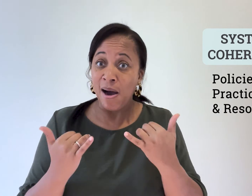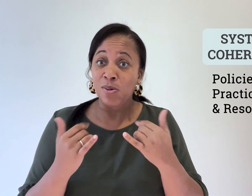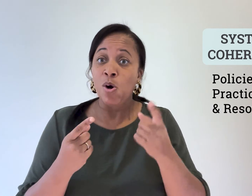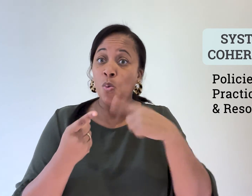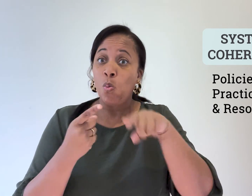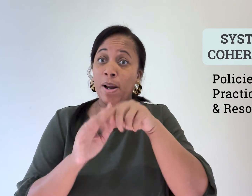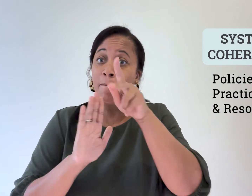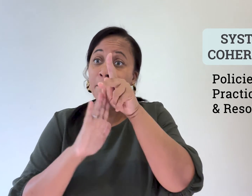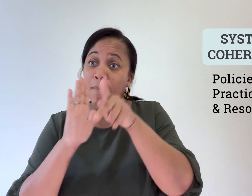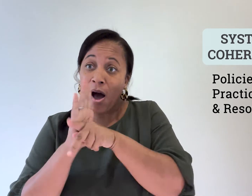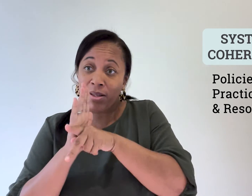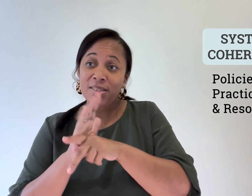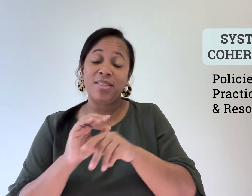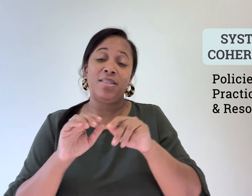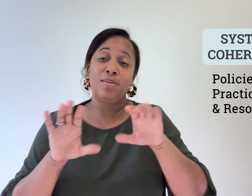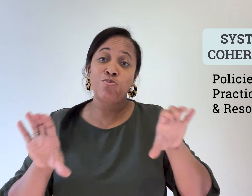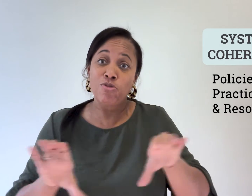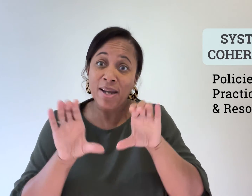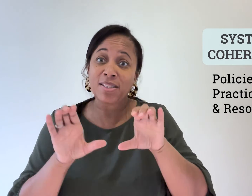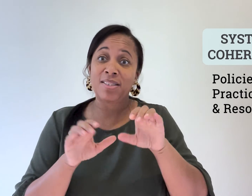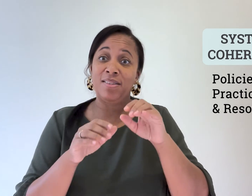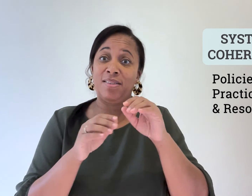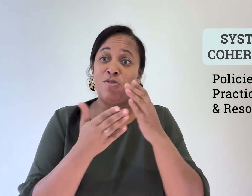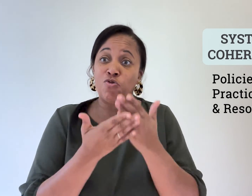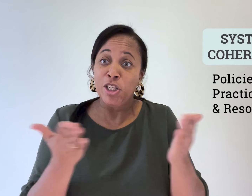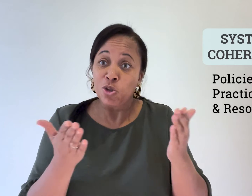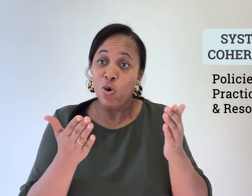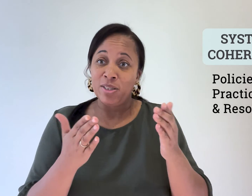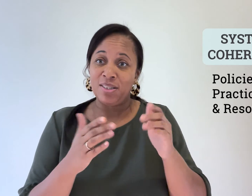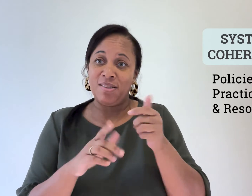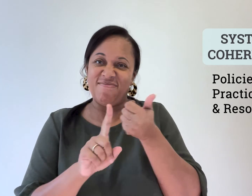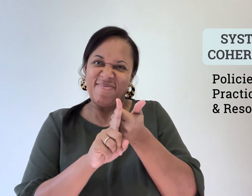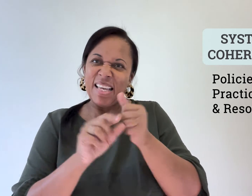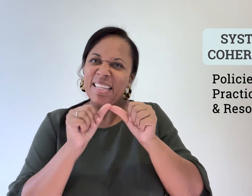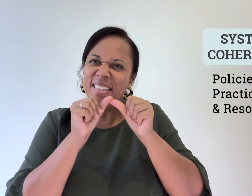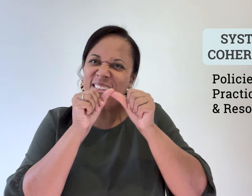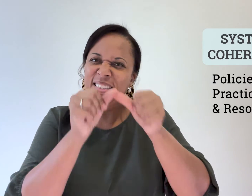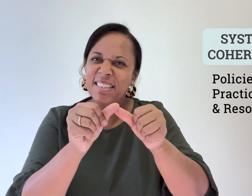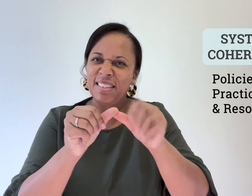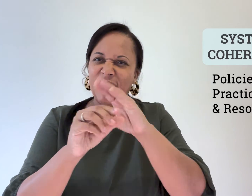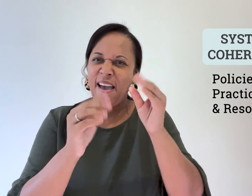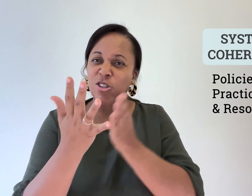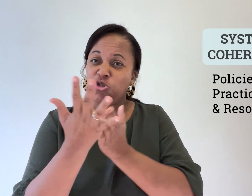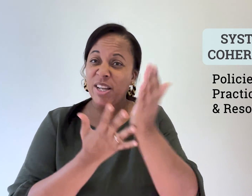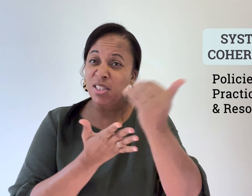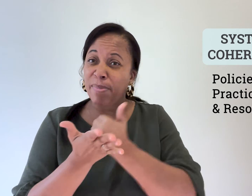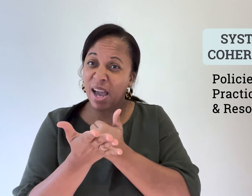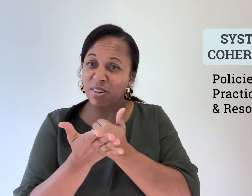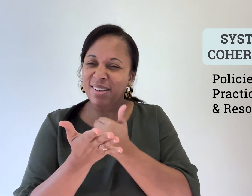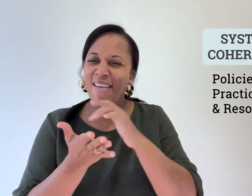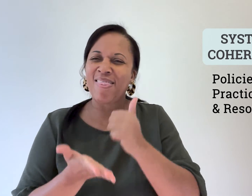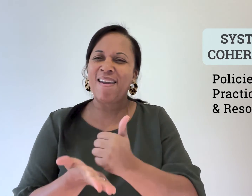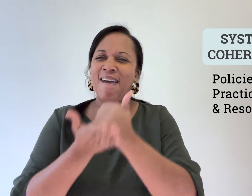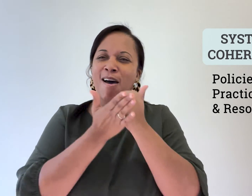Now, when policies, practices, and resources are consistent and transparent, it